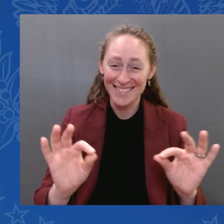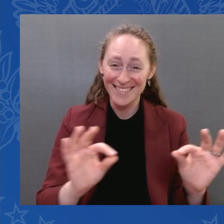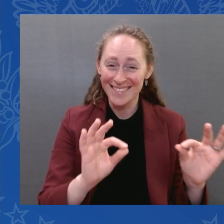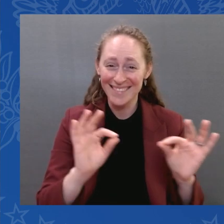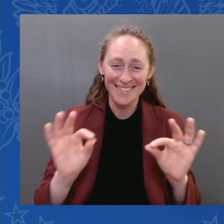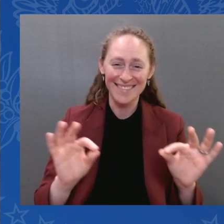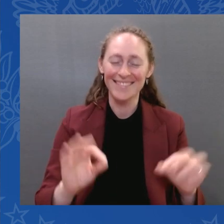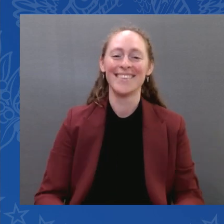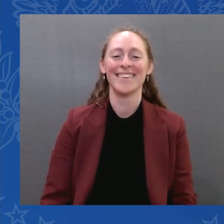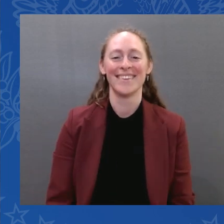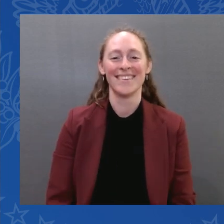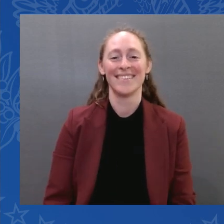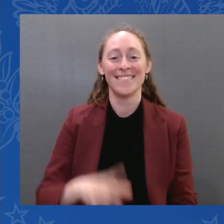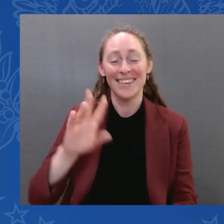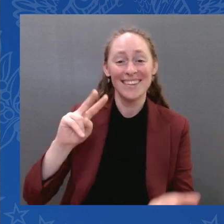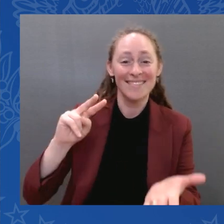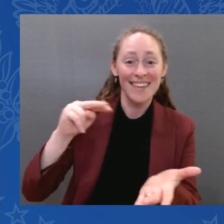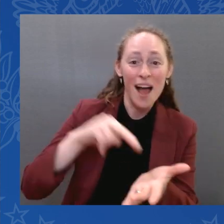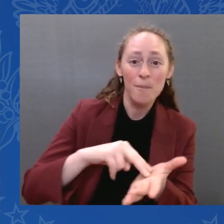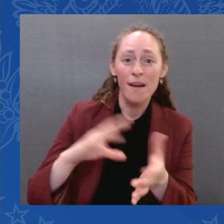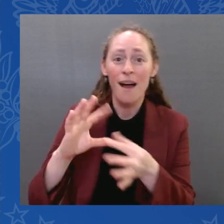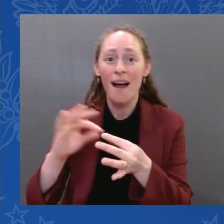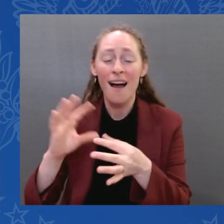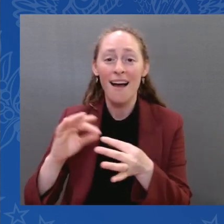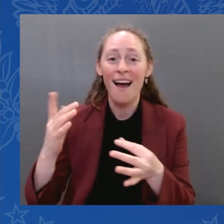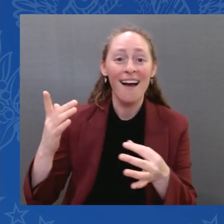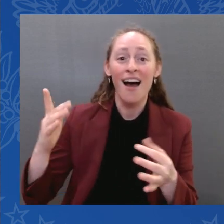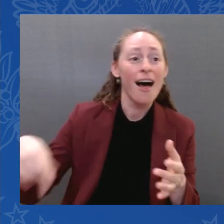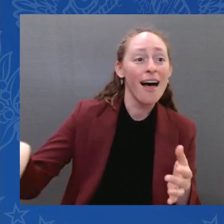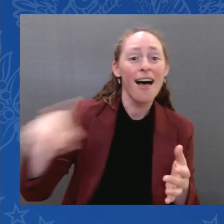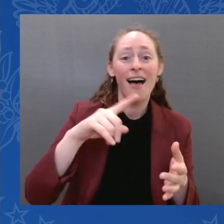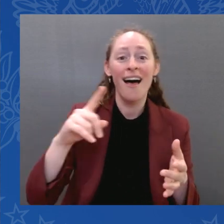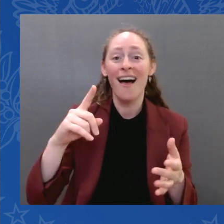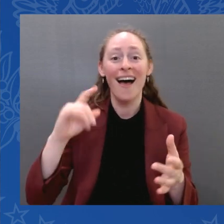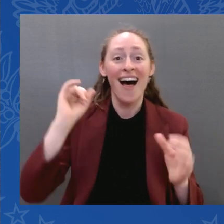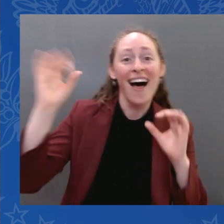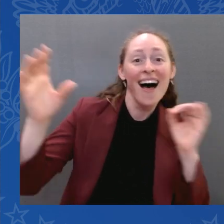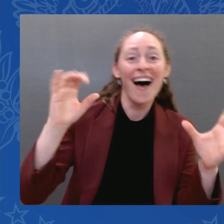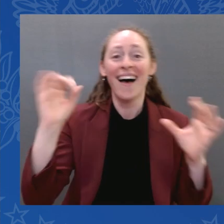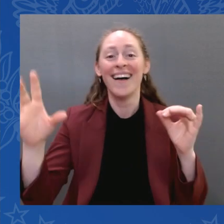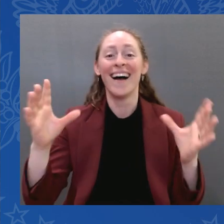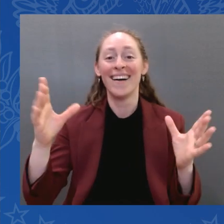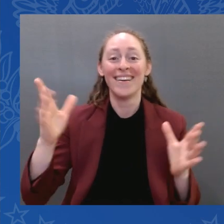Take me long while you think I'm joking. I'm not. Turn around. And where's the -- where's the president?